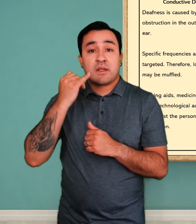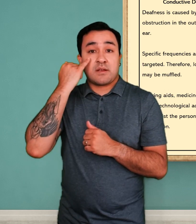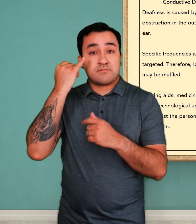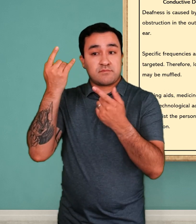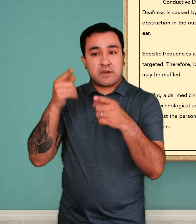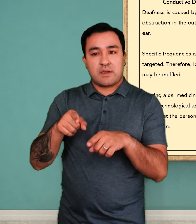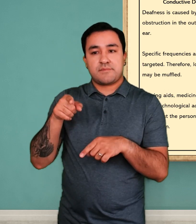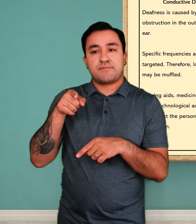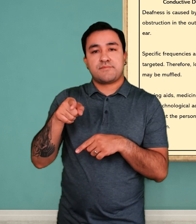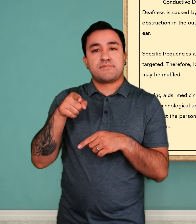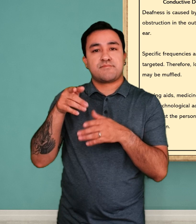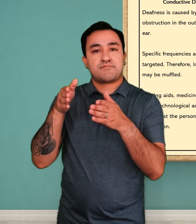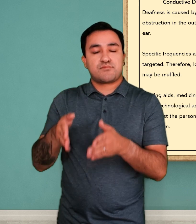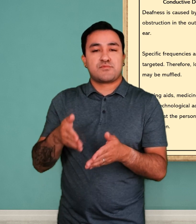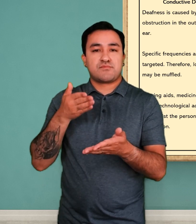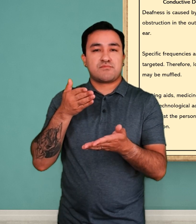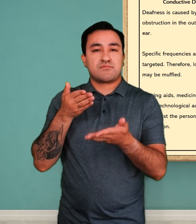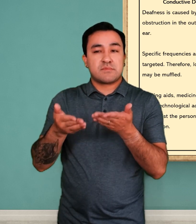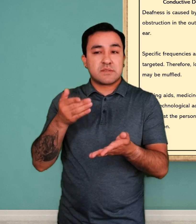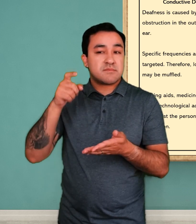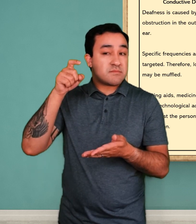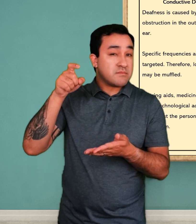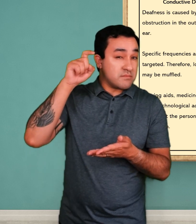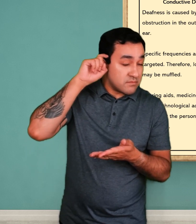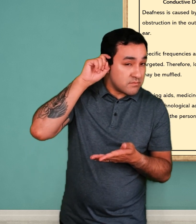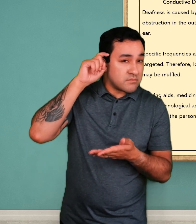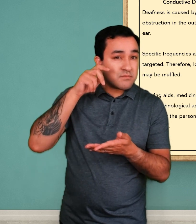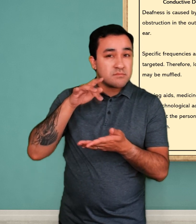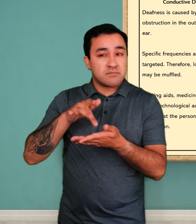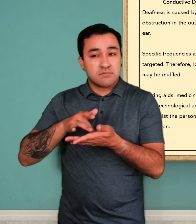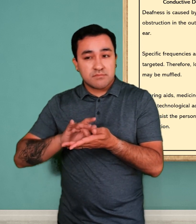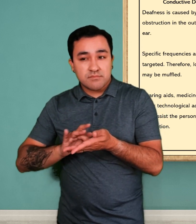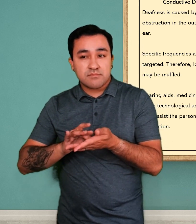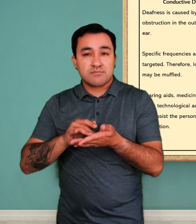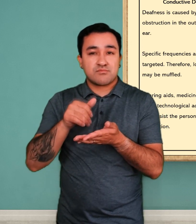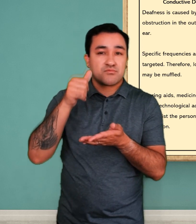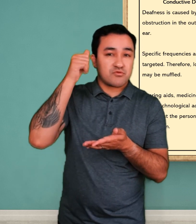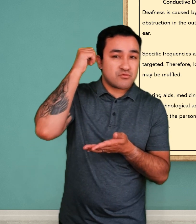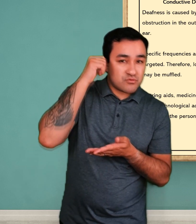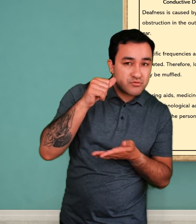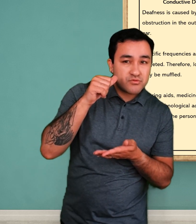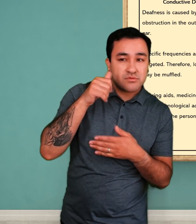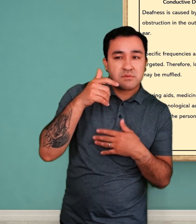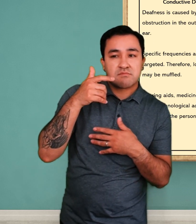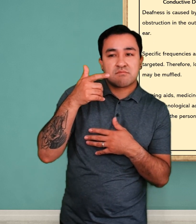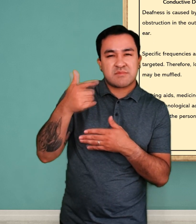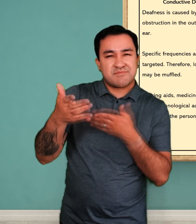In these cases hearing aids, medicine, surgery, or other technological advancements may assist